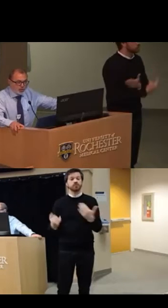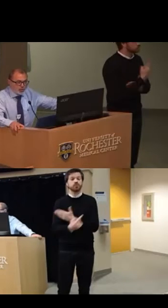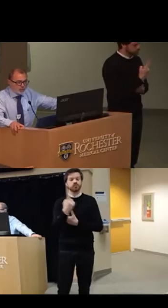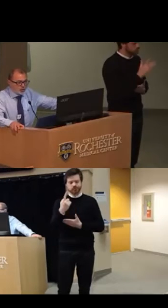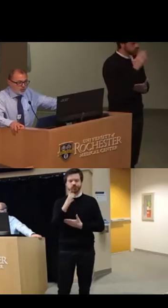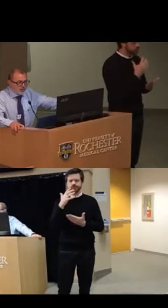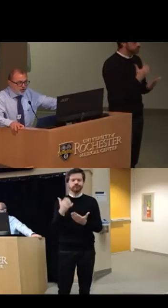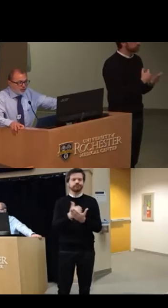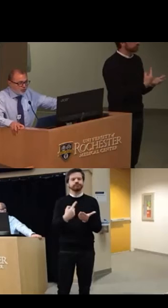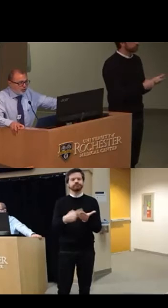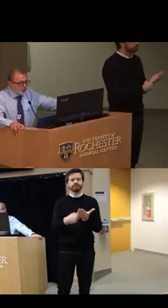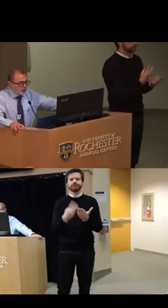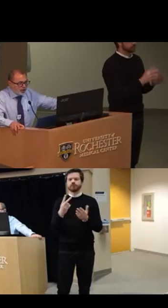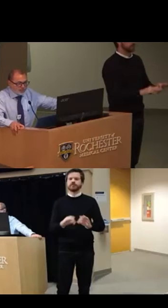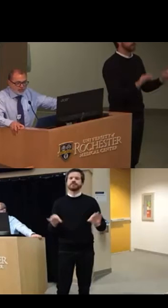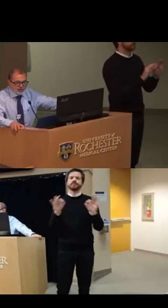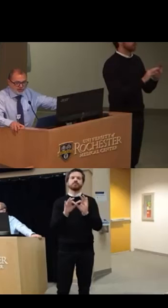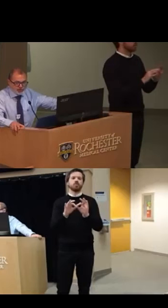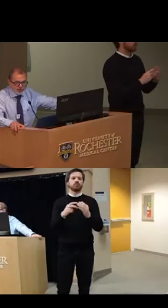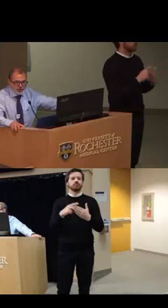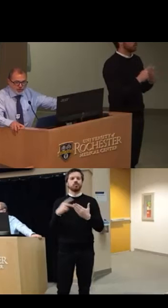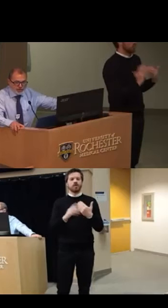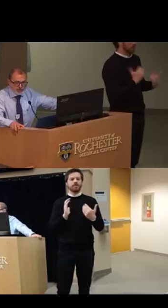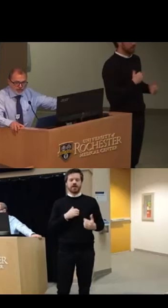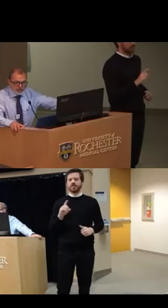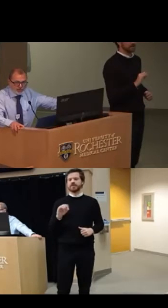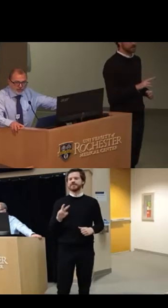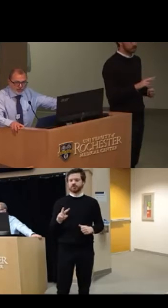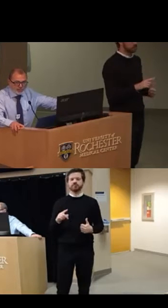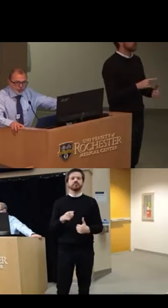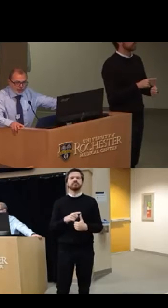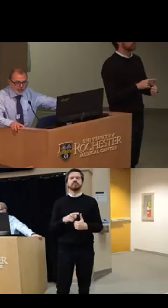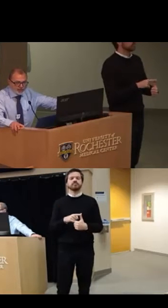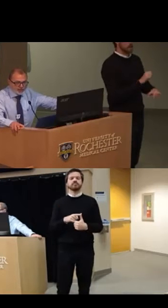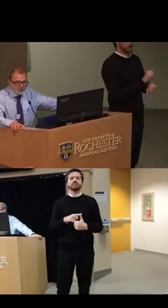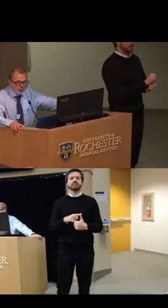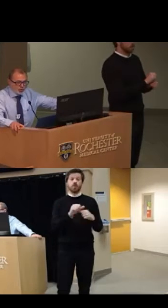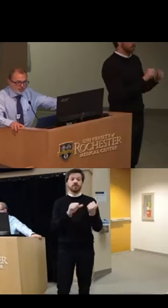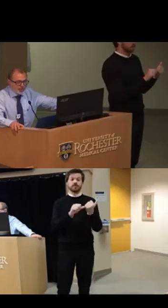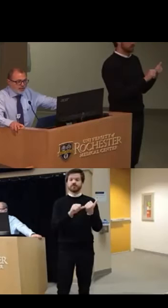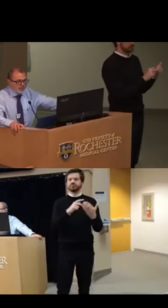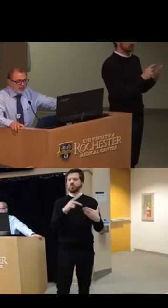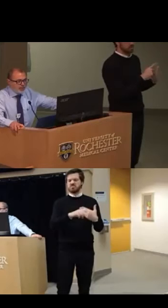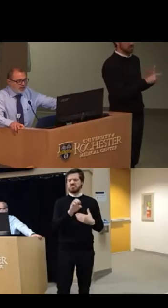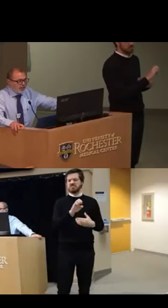to us about two very important programs in our division the uh employee assistance program EAP